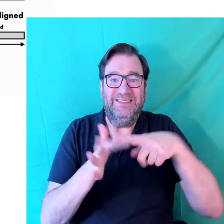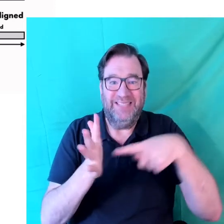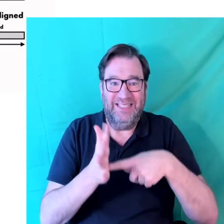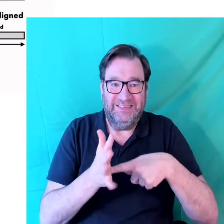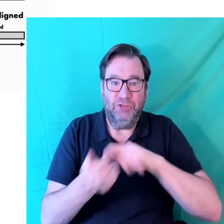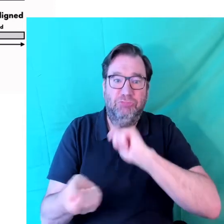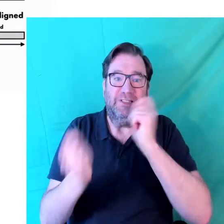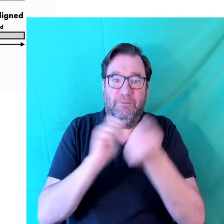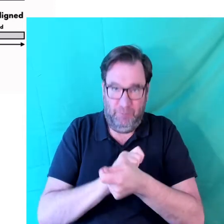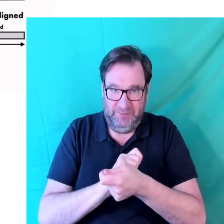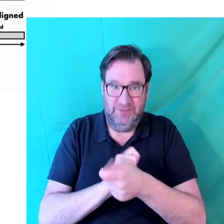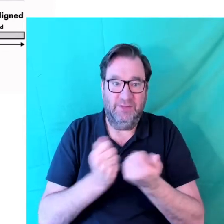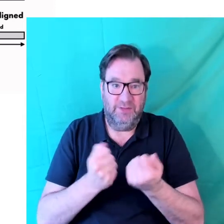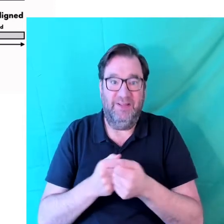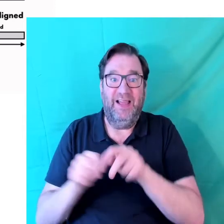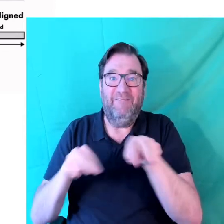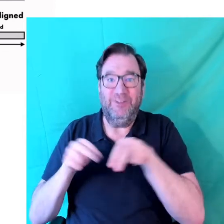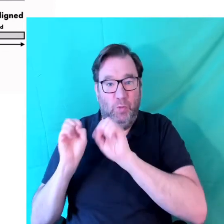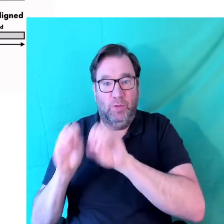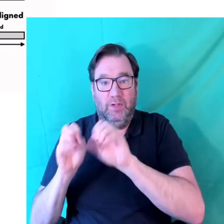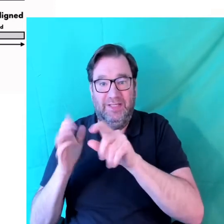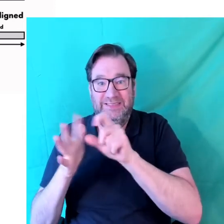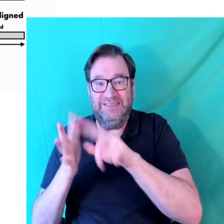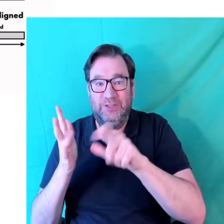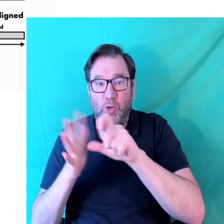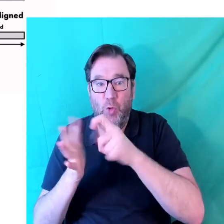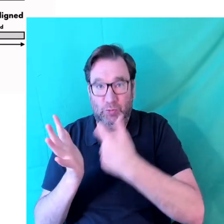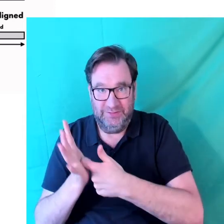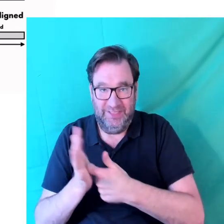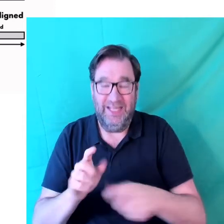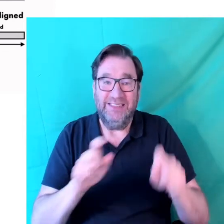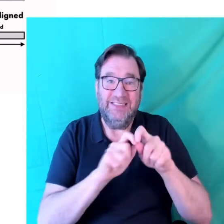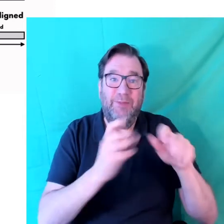the video is fed into the “Decoder”, and the subtitle text is fed into the “Encoder”.